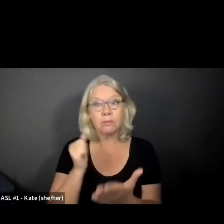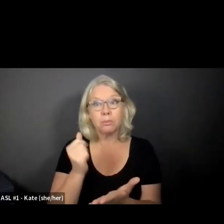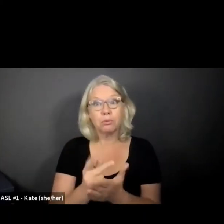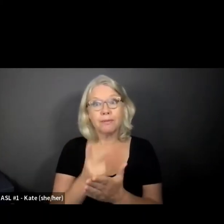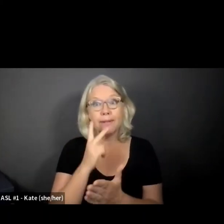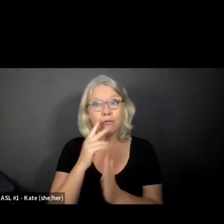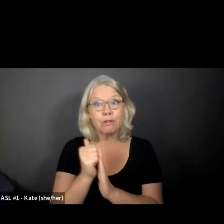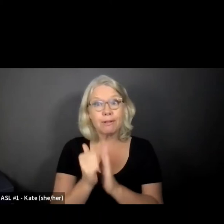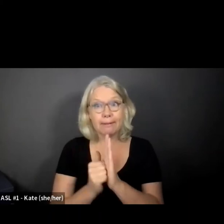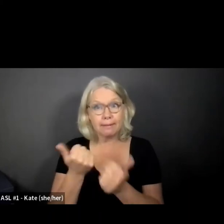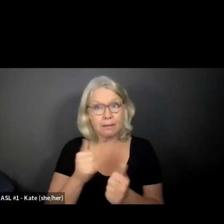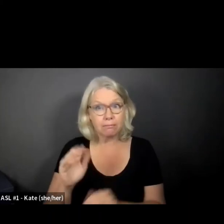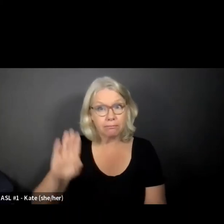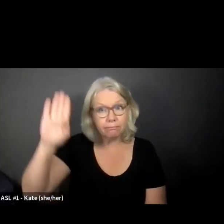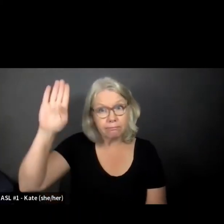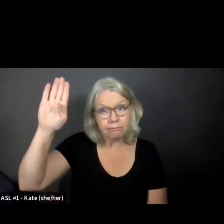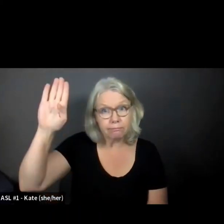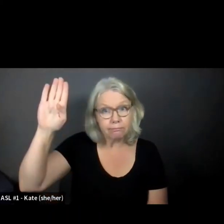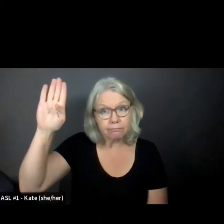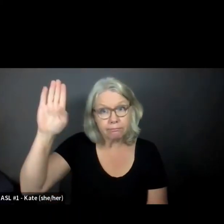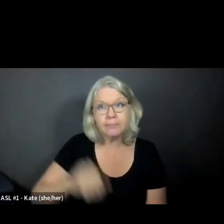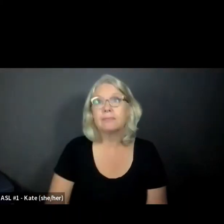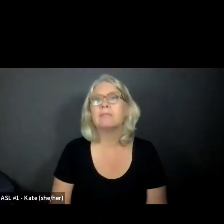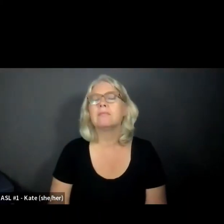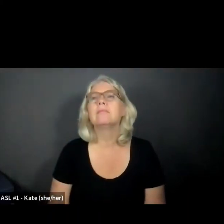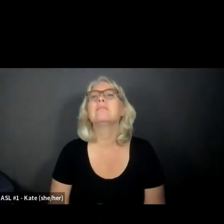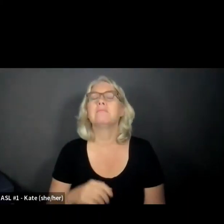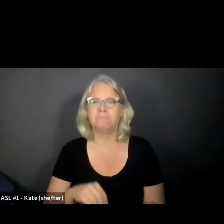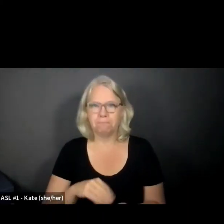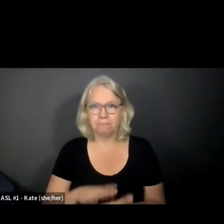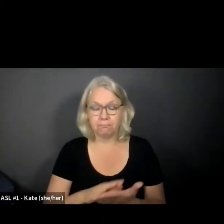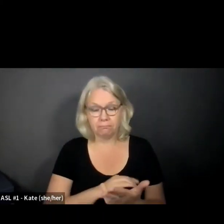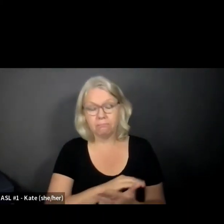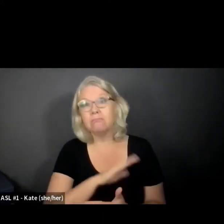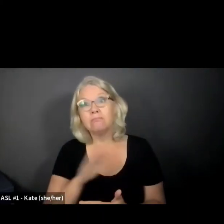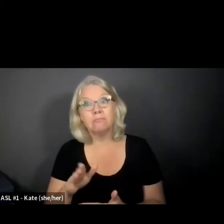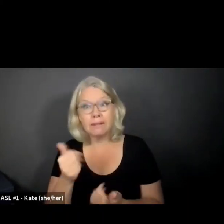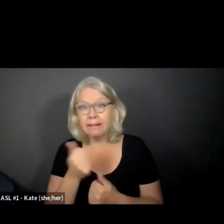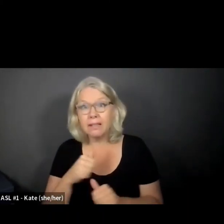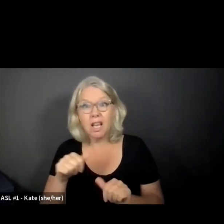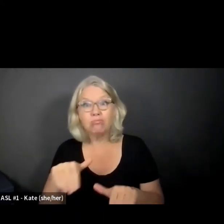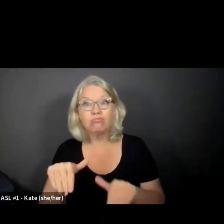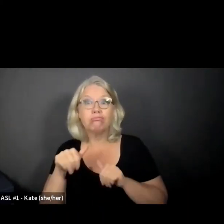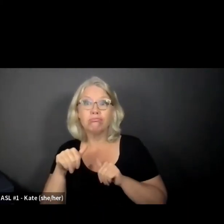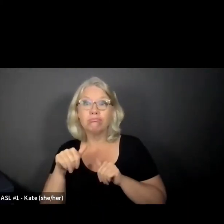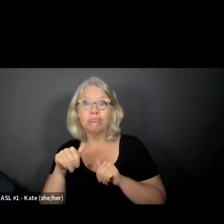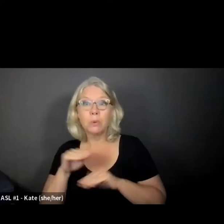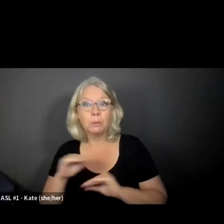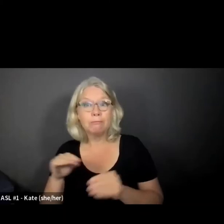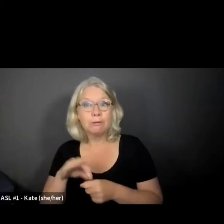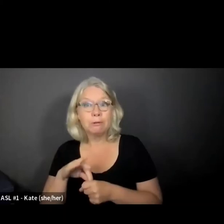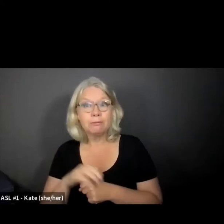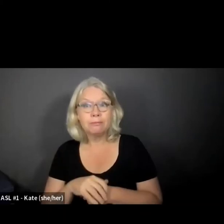Douglas Waxman : ANY ABSTENTIONS?